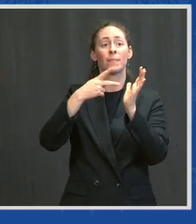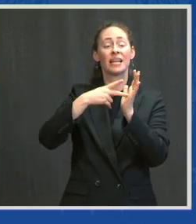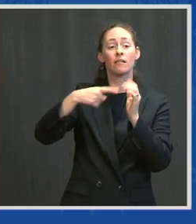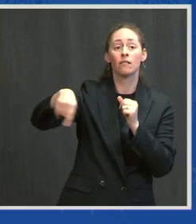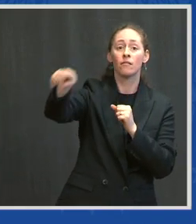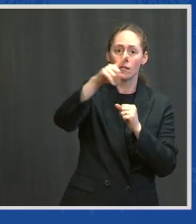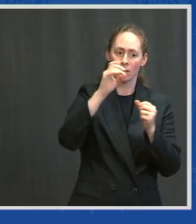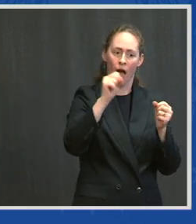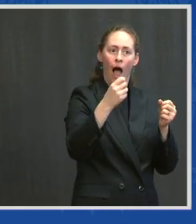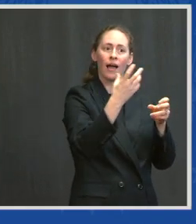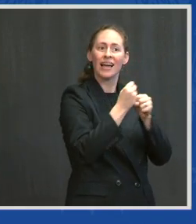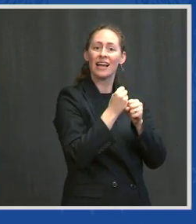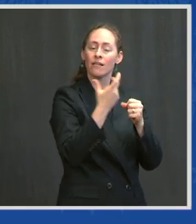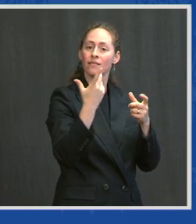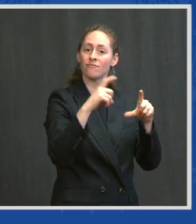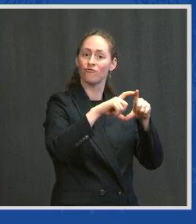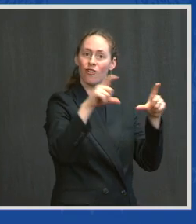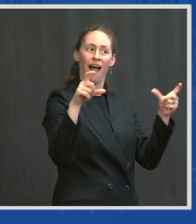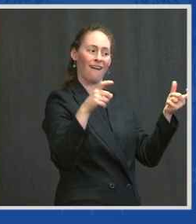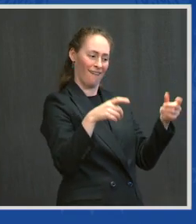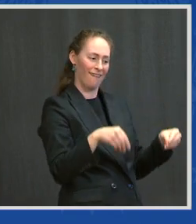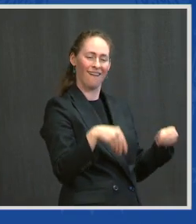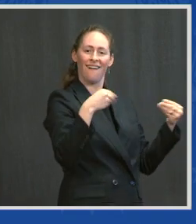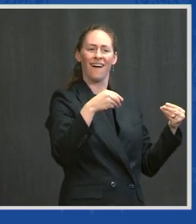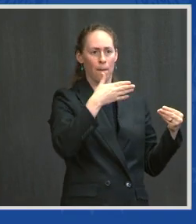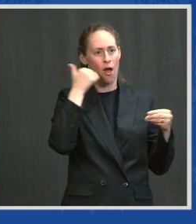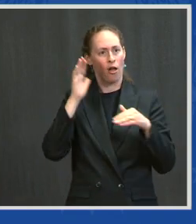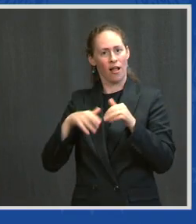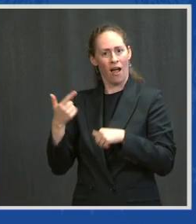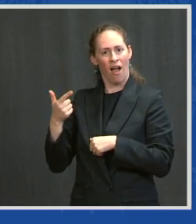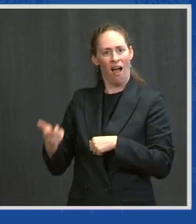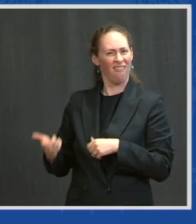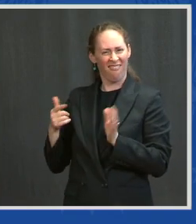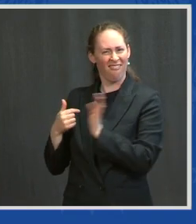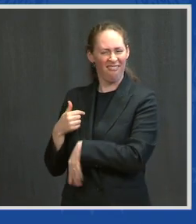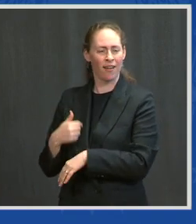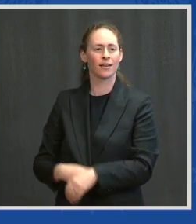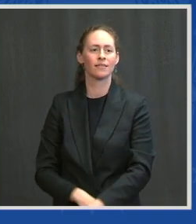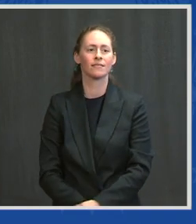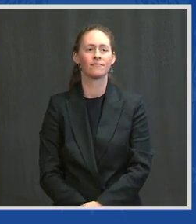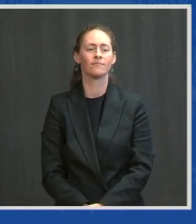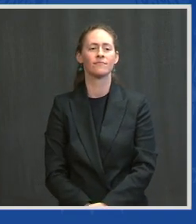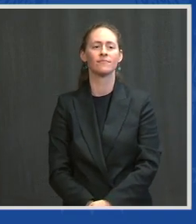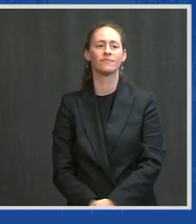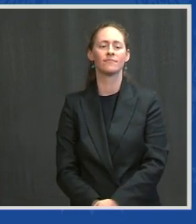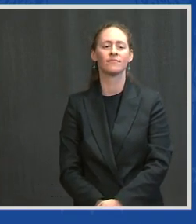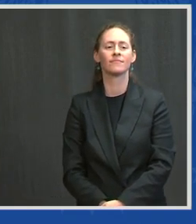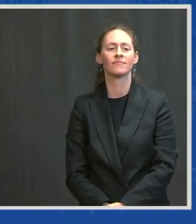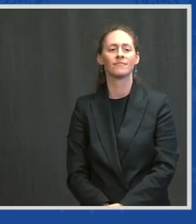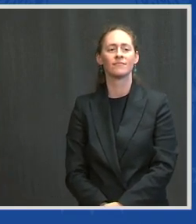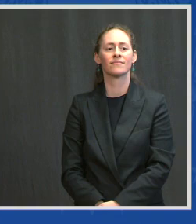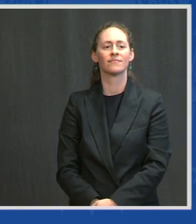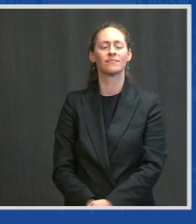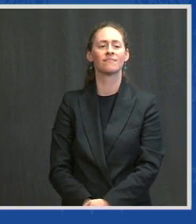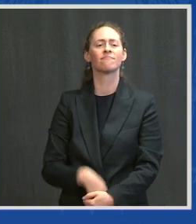One study found a Boston summer jobs program for youth reduction reduced violent crimes by 35 percent in Boston.